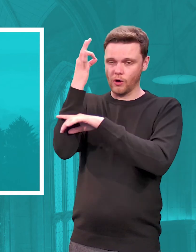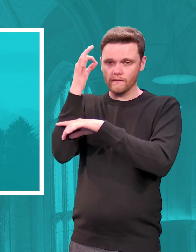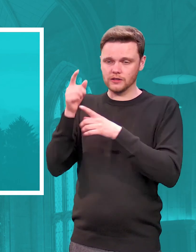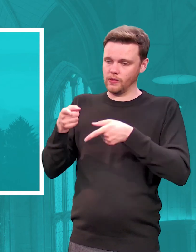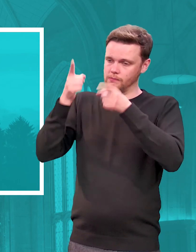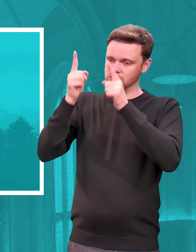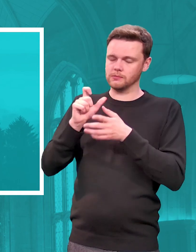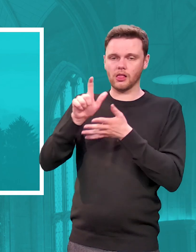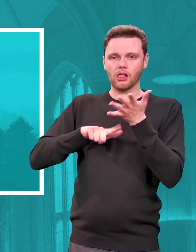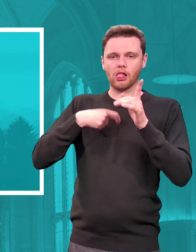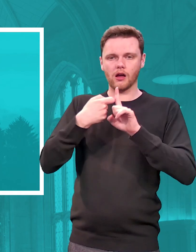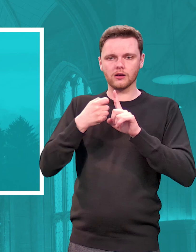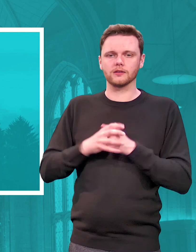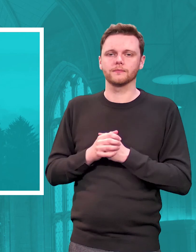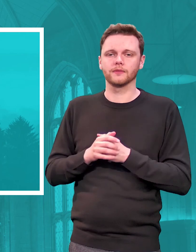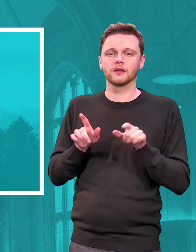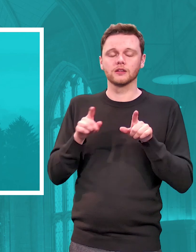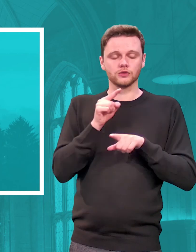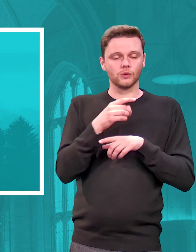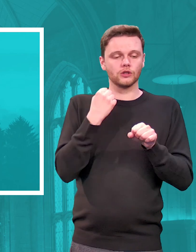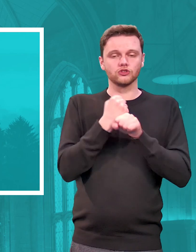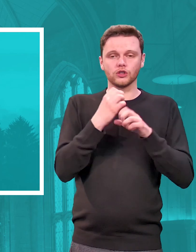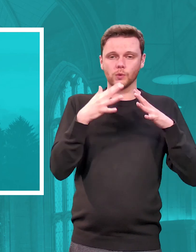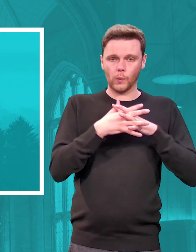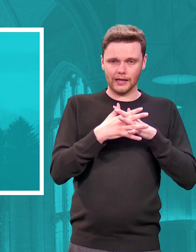and particularly to George Whyte and Christine Paterson